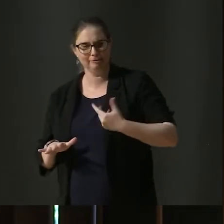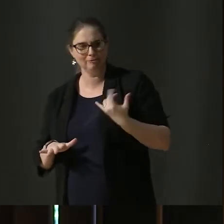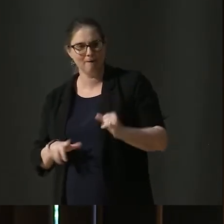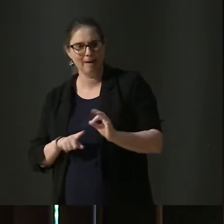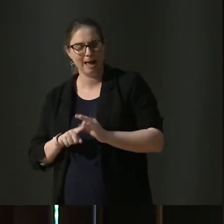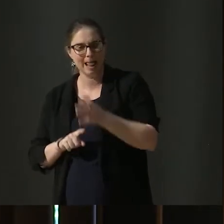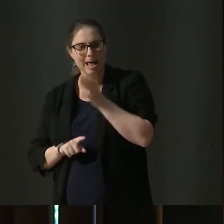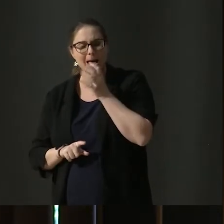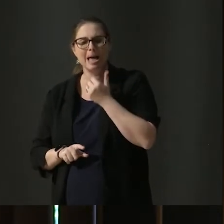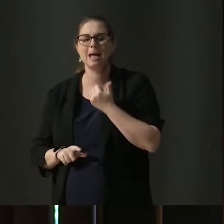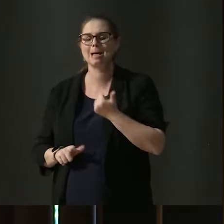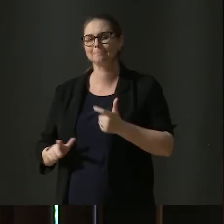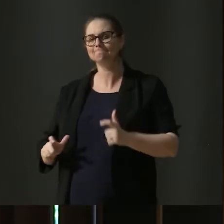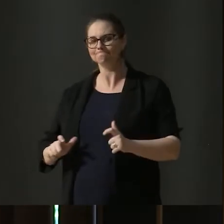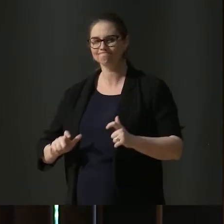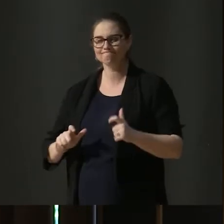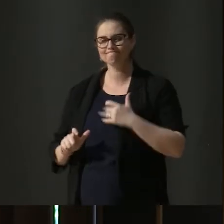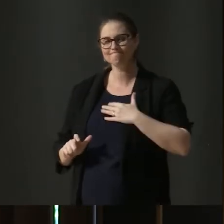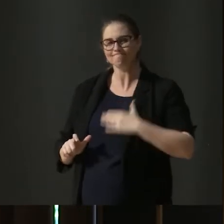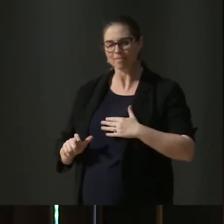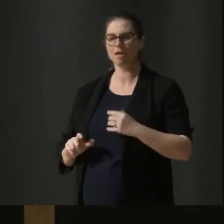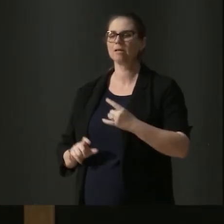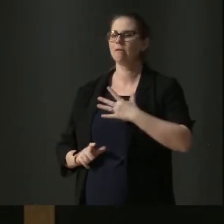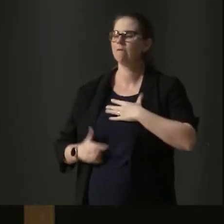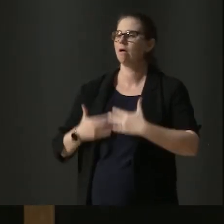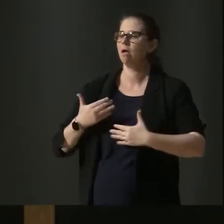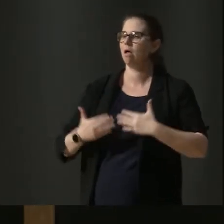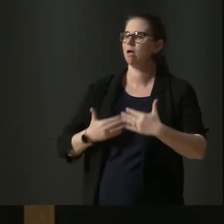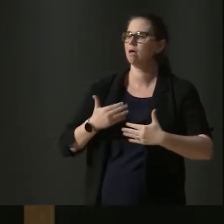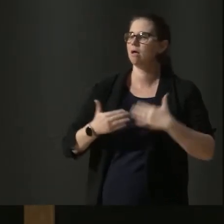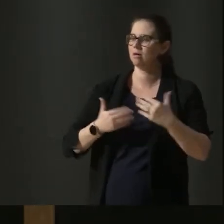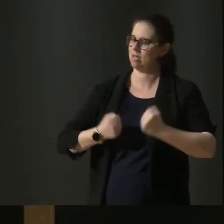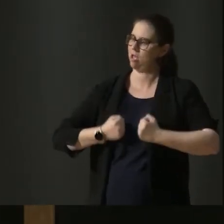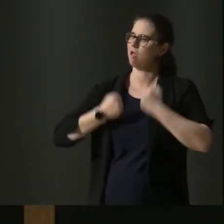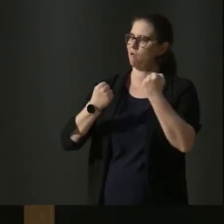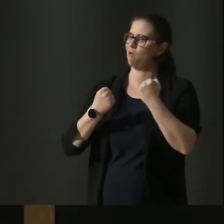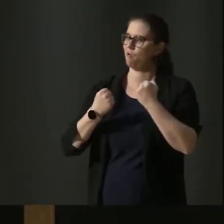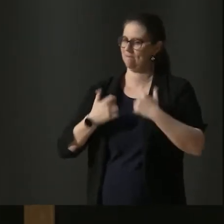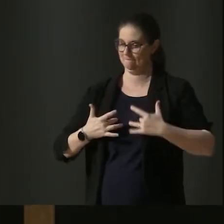We can start to organize our feelings on our own. We call this self-regulation.